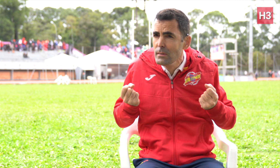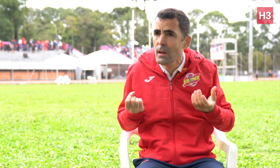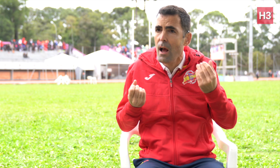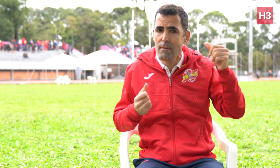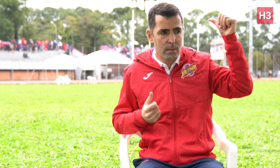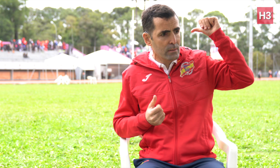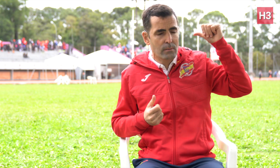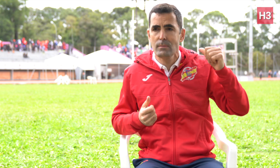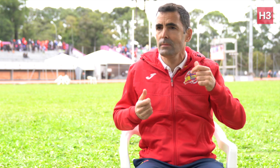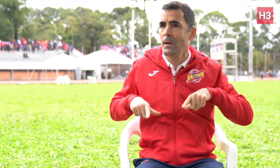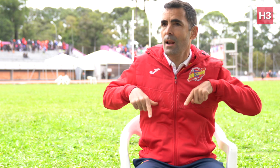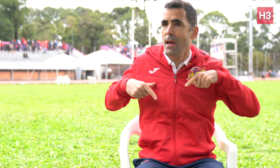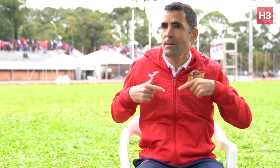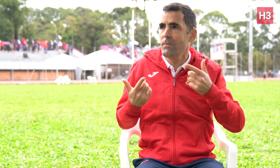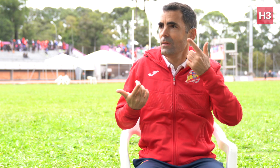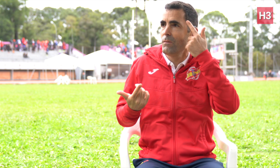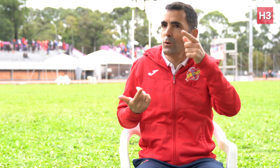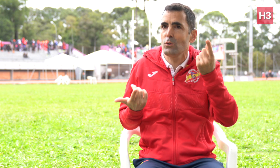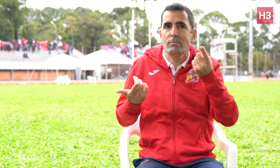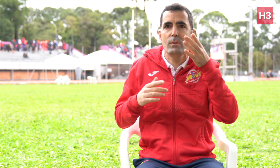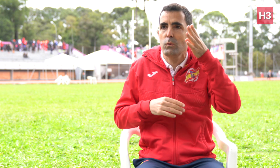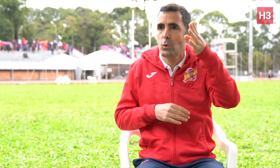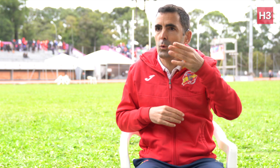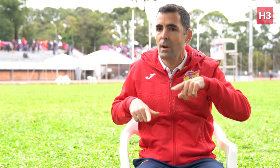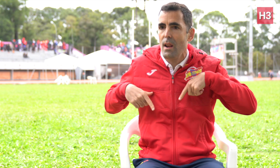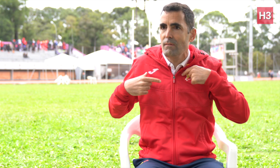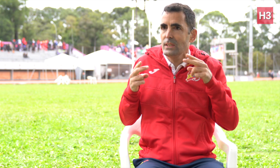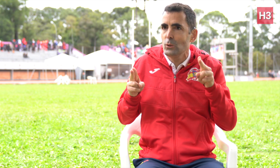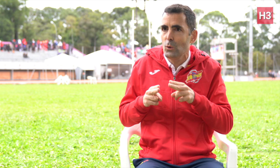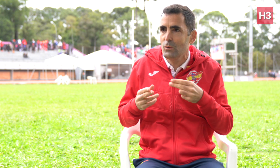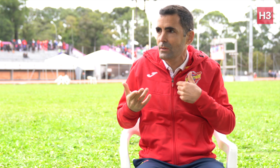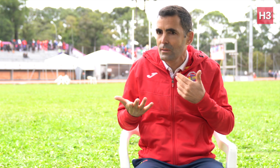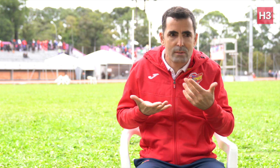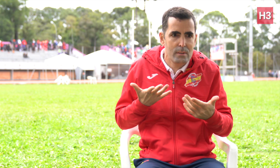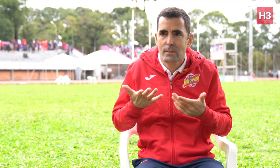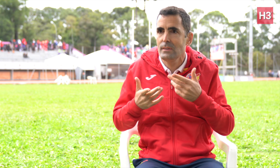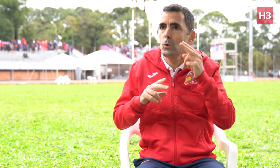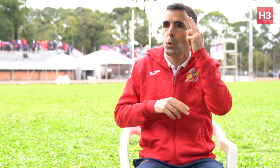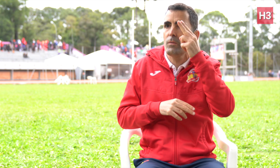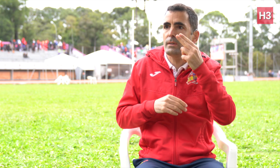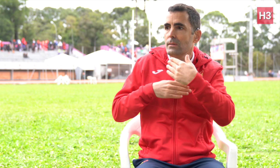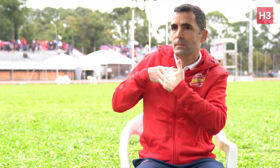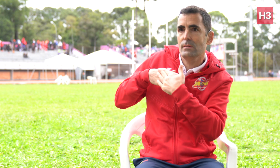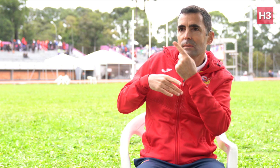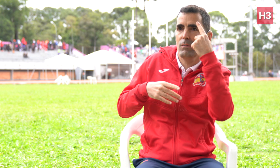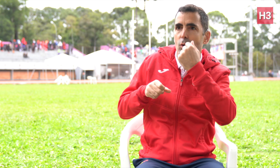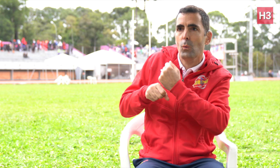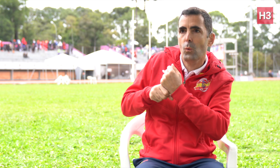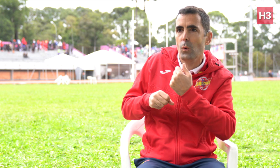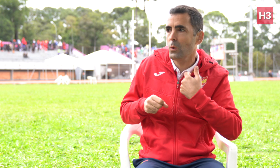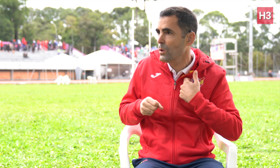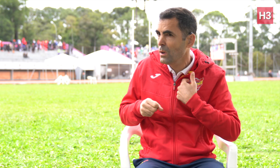I have a life. I’ve been thinking about my future. Life is short.